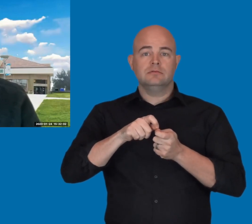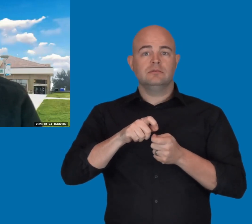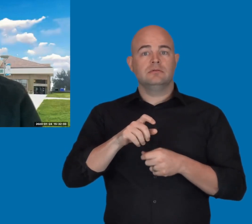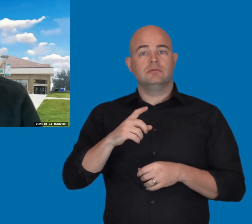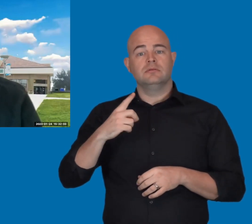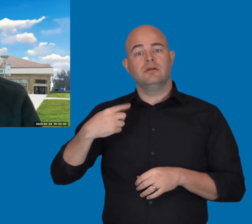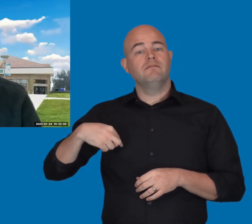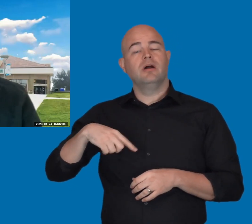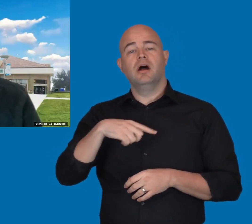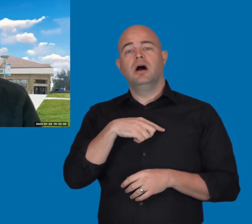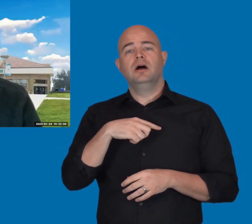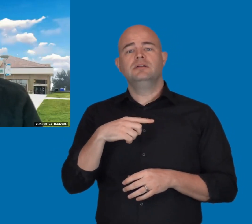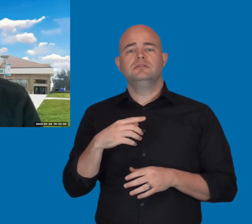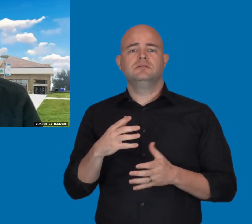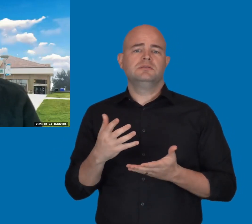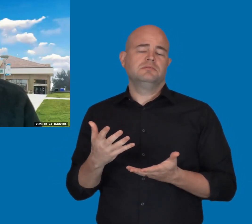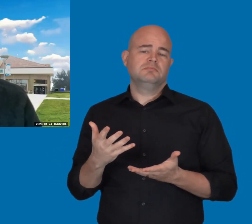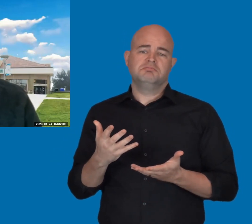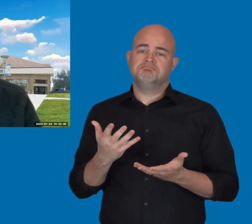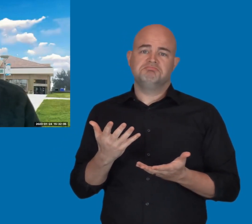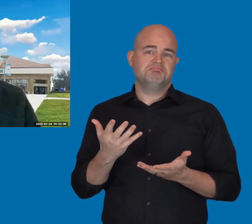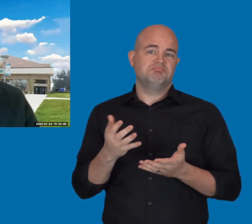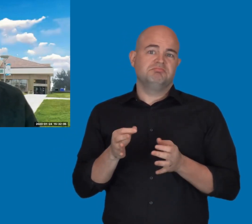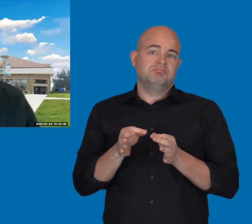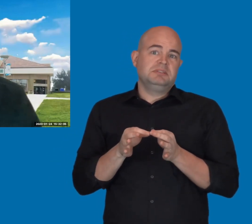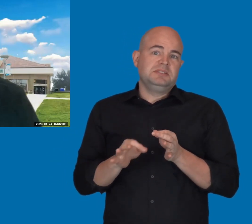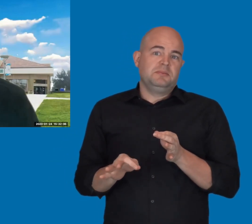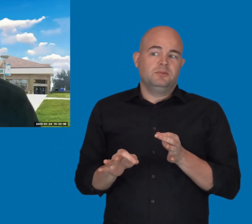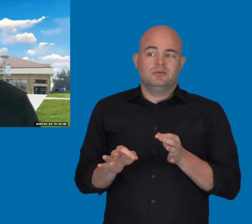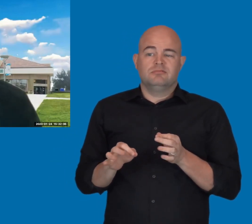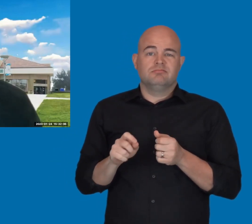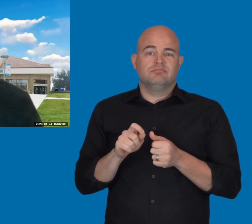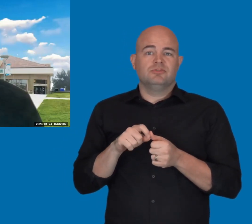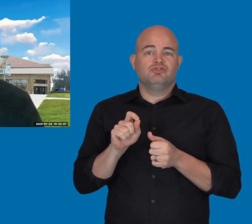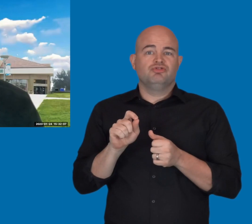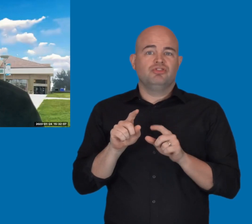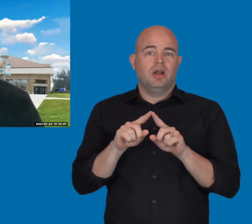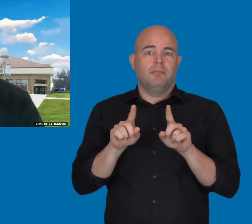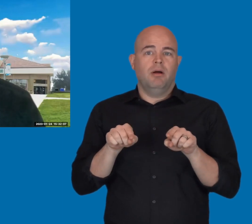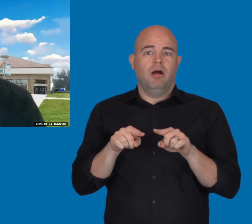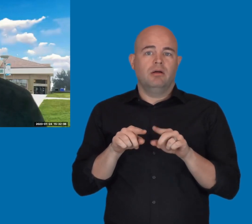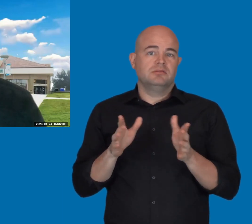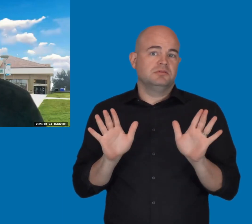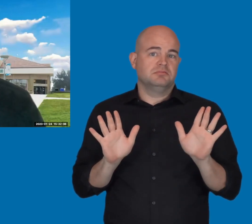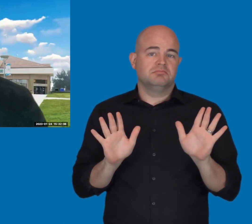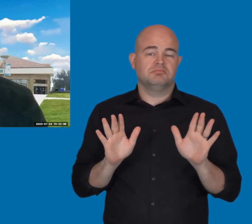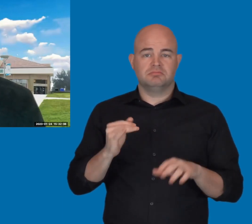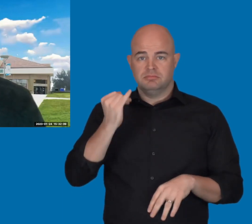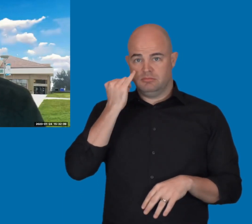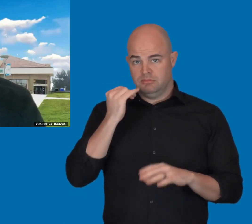ACED IT, yes. Exactly. A-C-E-D I-T. That's right. Yup. Thank you. You're welcome.